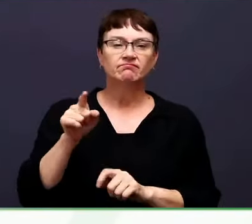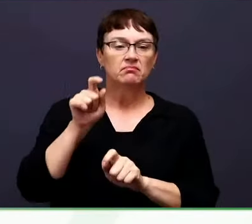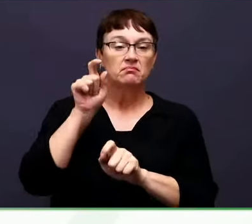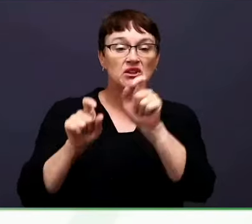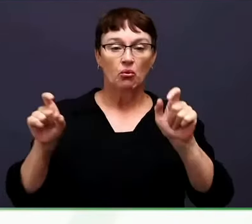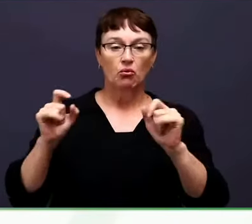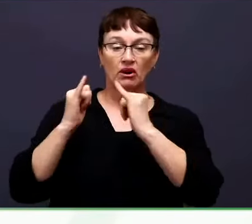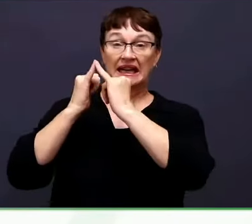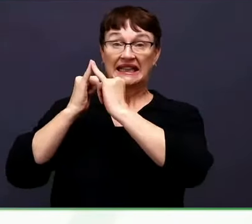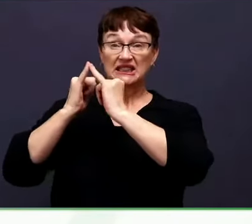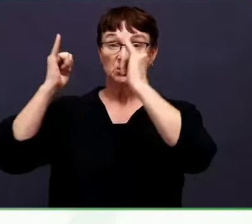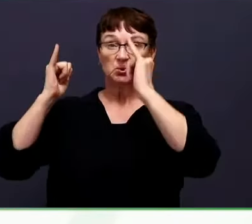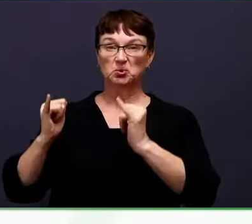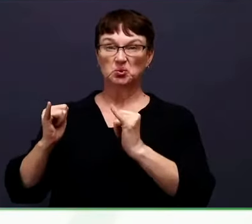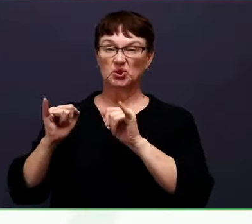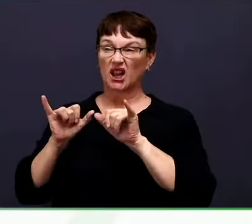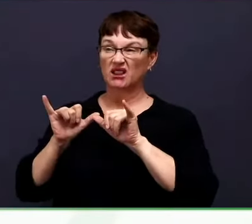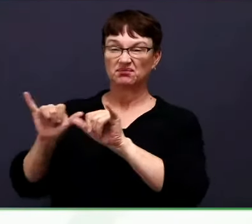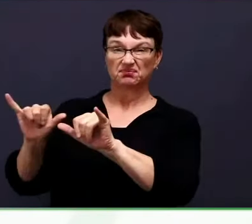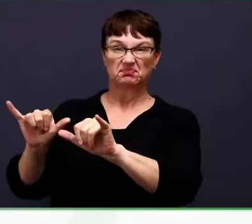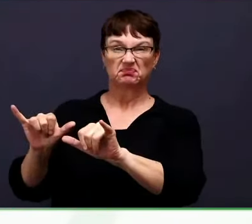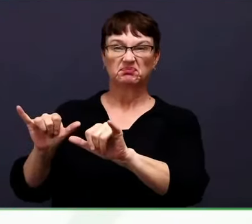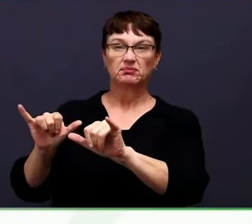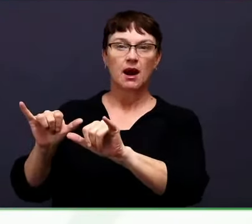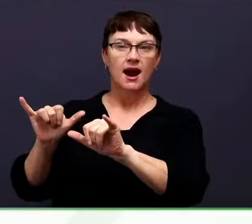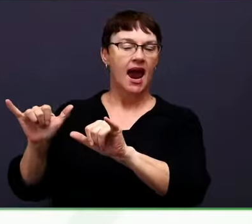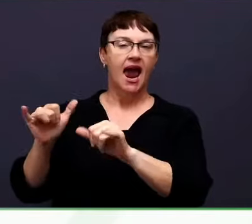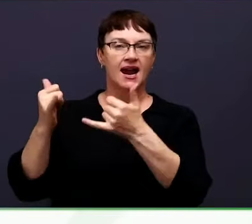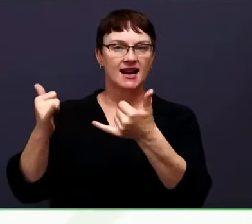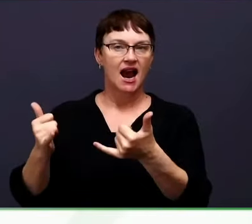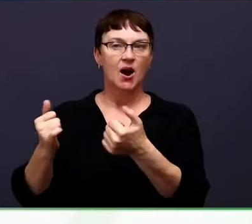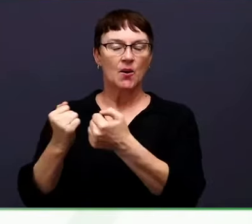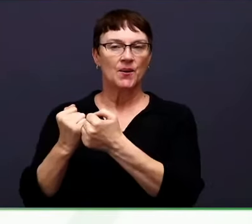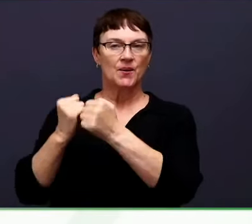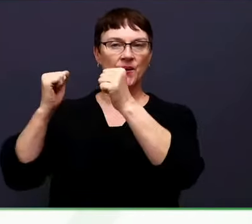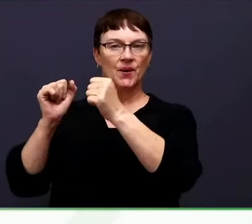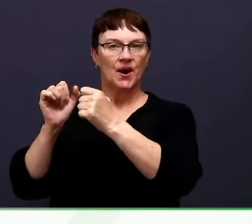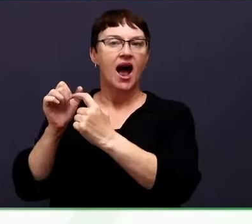says this, "Institutions are hell.